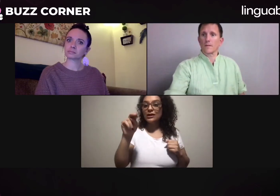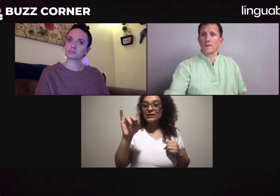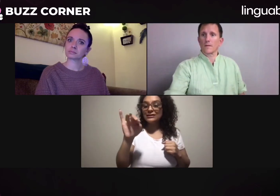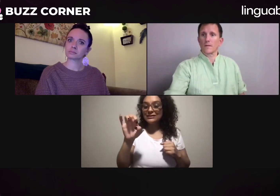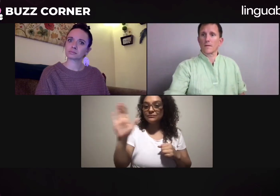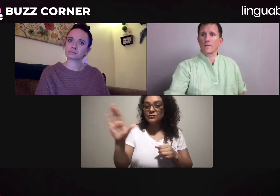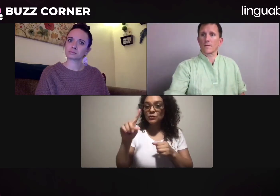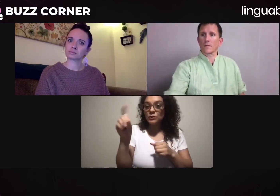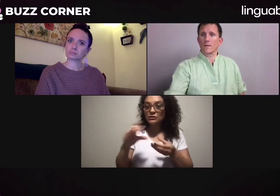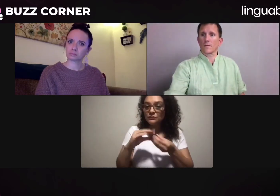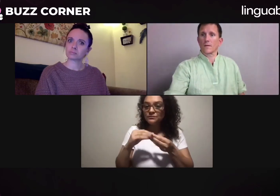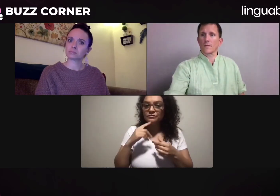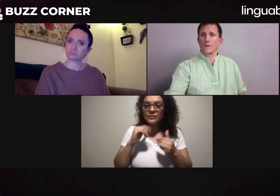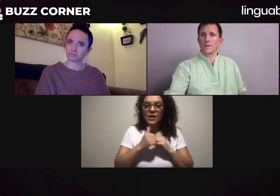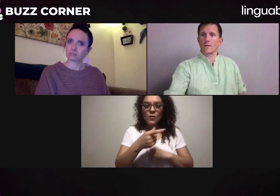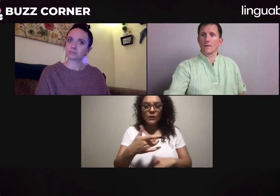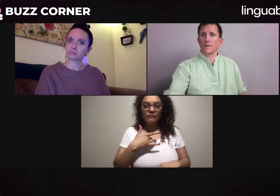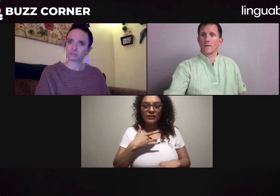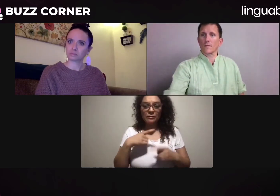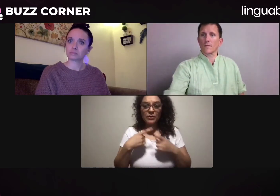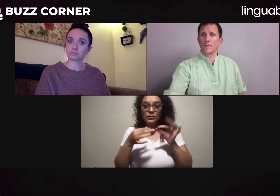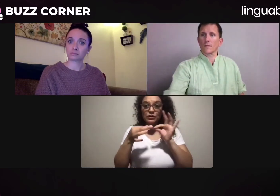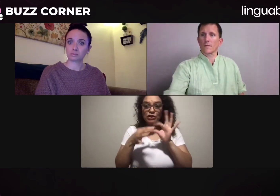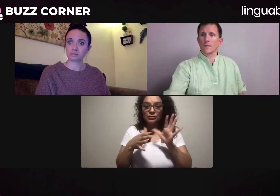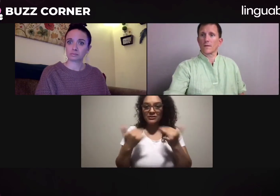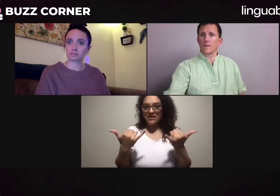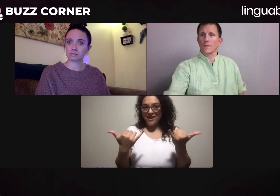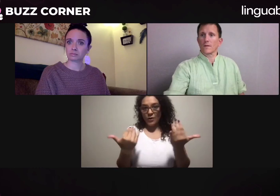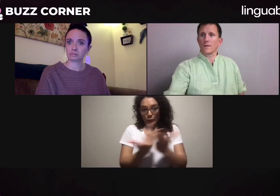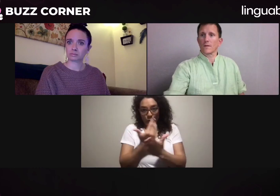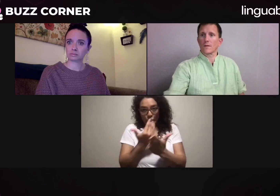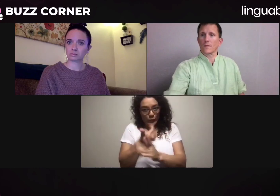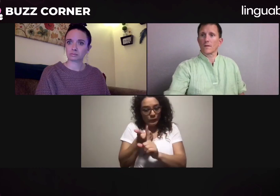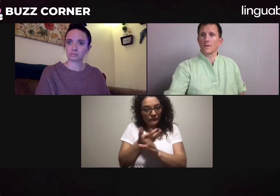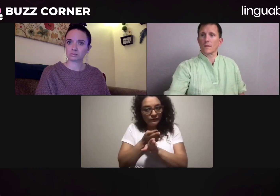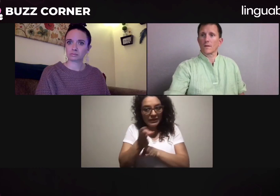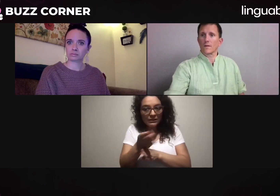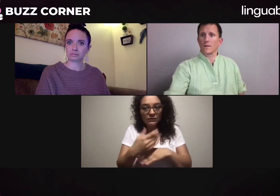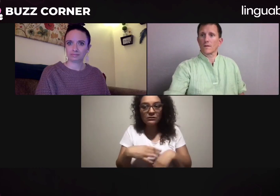And so the question here is how do you feel about interpreters,